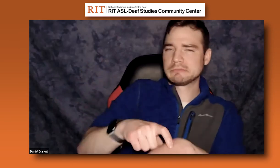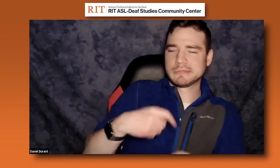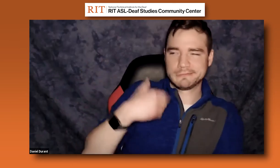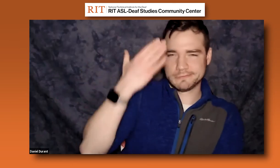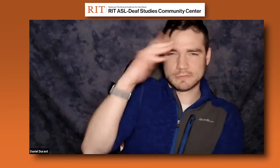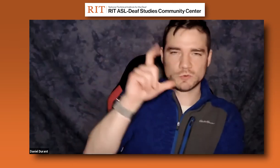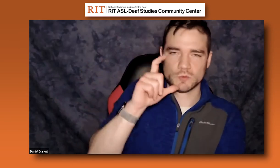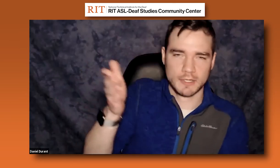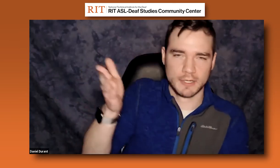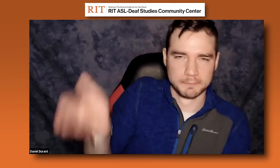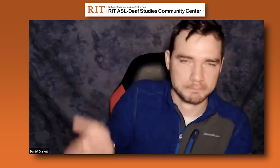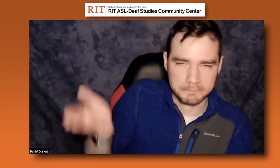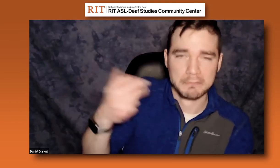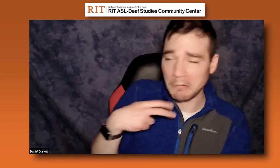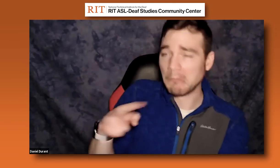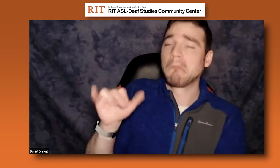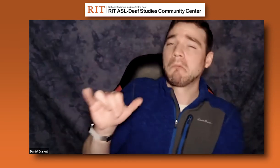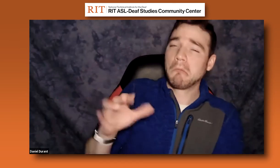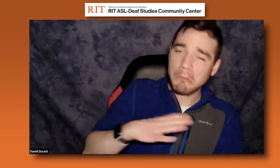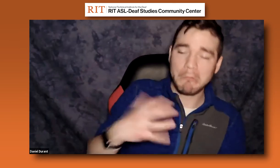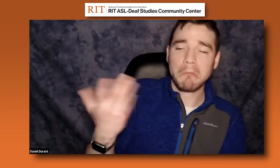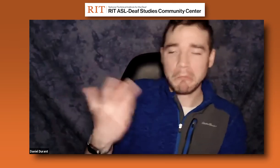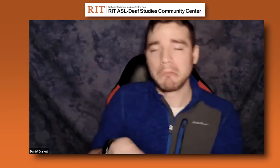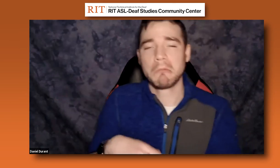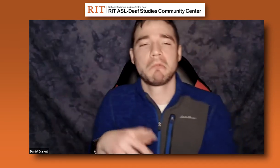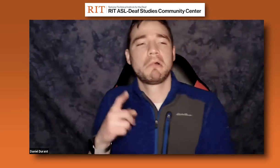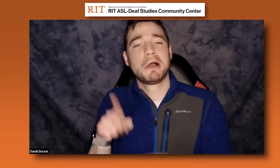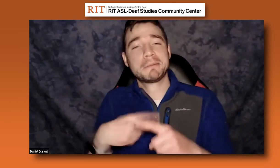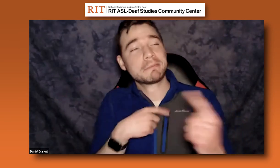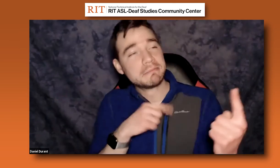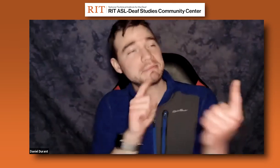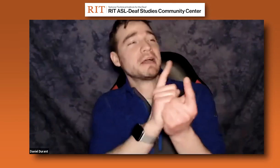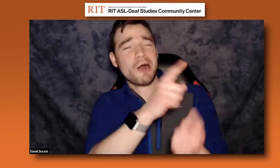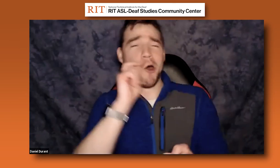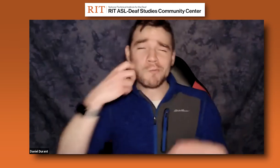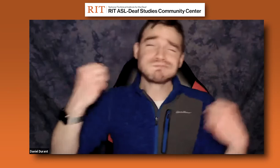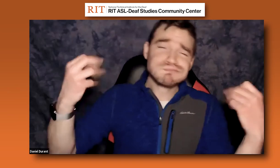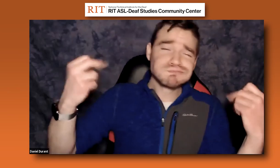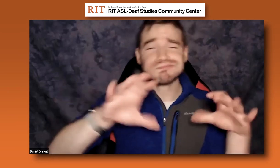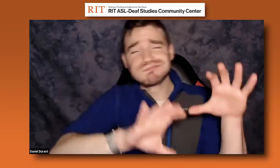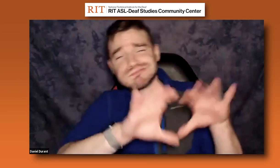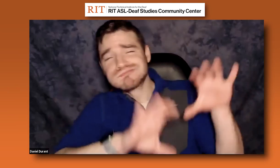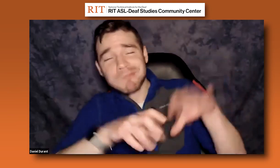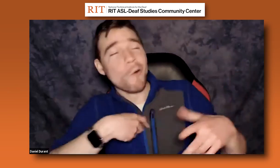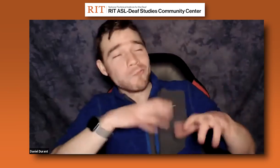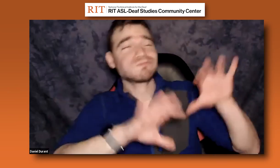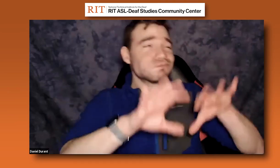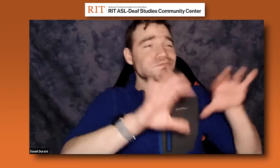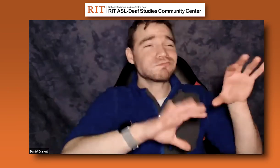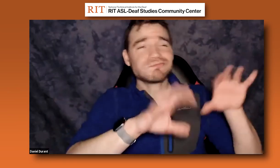I had heard about him. I didn't know who he was, but I thought, "Oh, OK, great." I met him, he was a great guy,